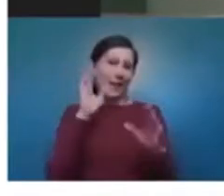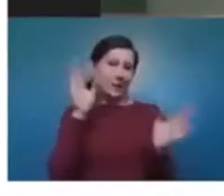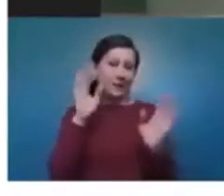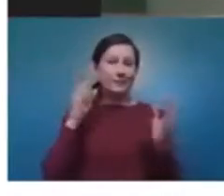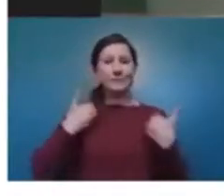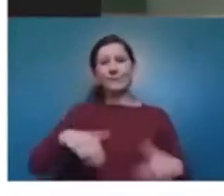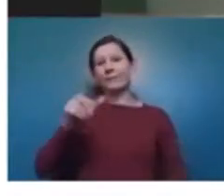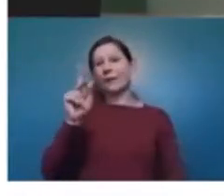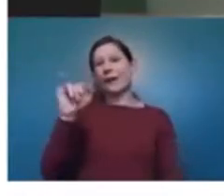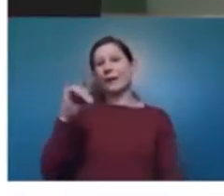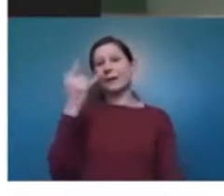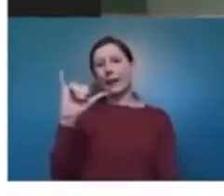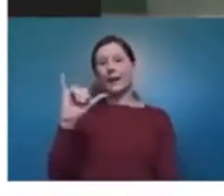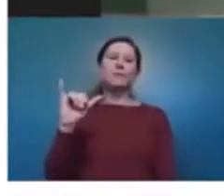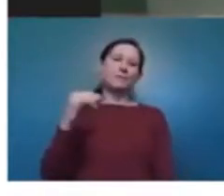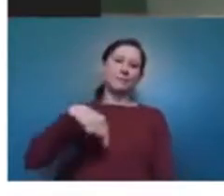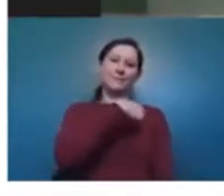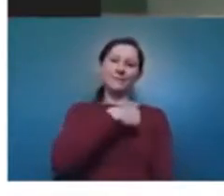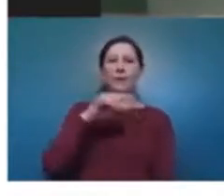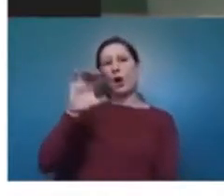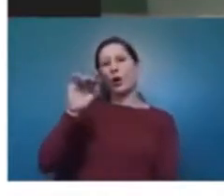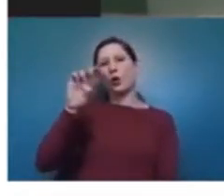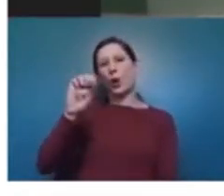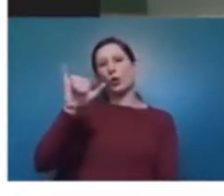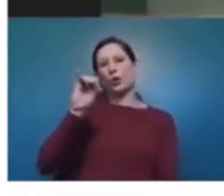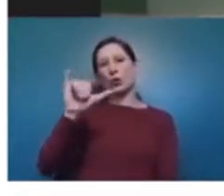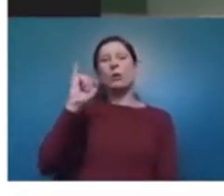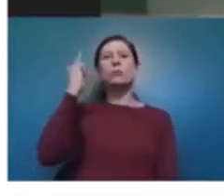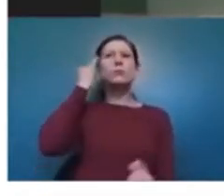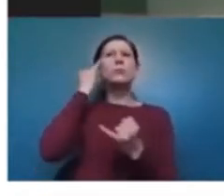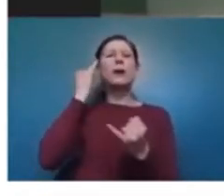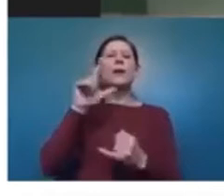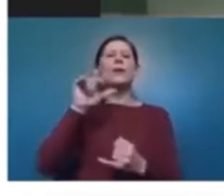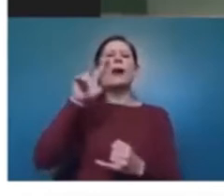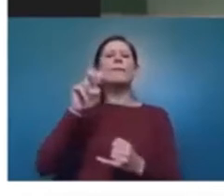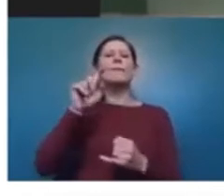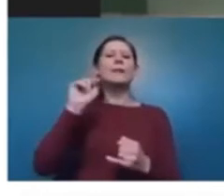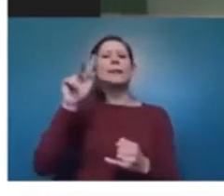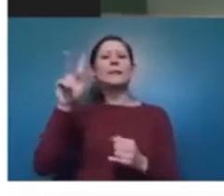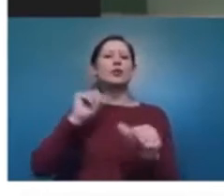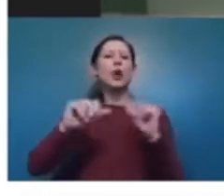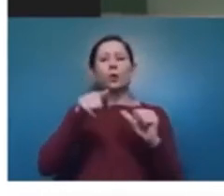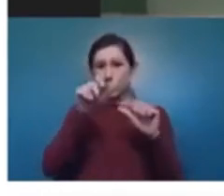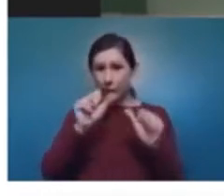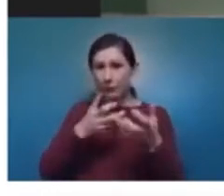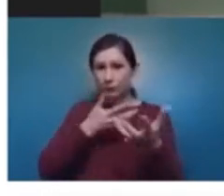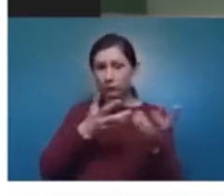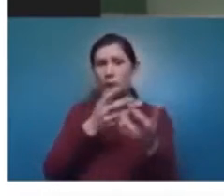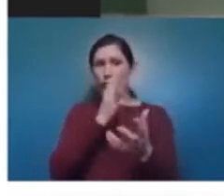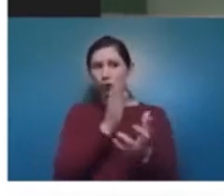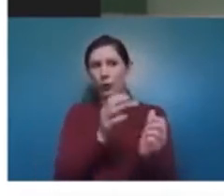Kelsey: Hi there, I'm Kelsey and this is CodeJoy. Imagine a live TV show where you can interact directly with the host. Imagine